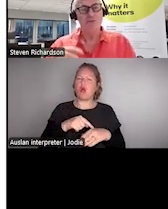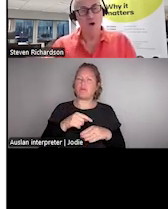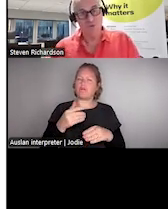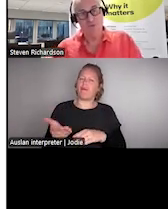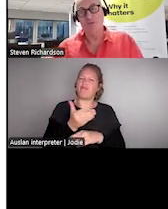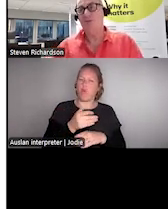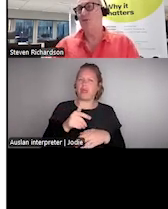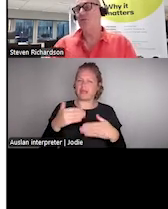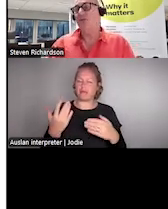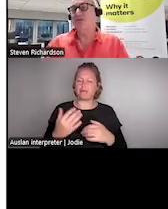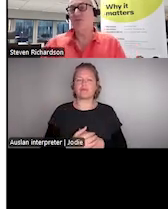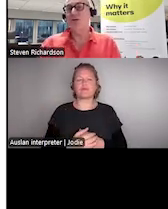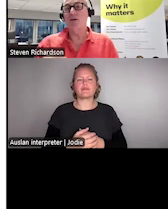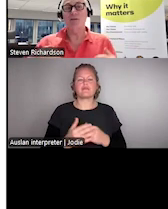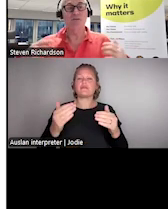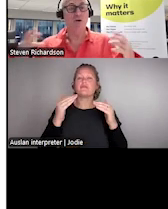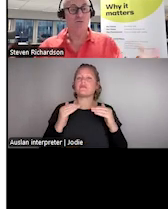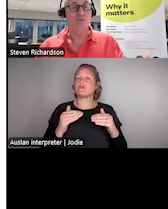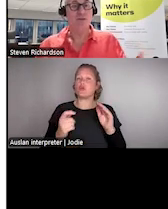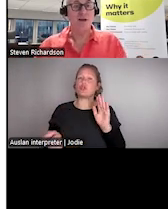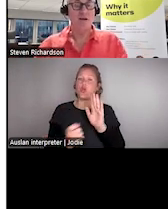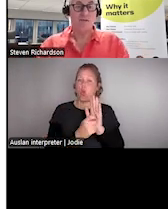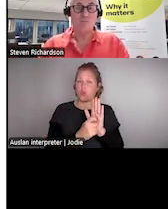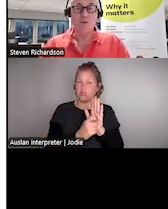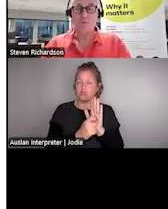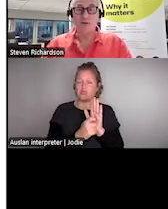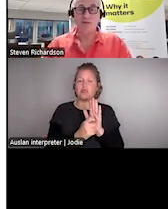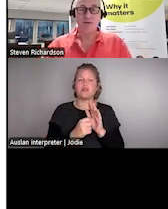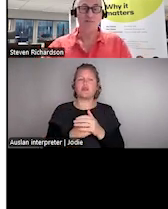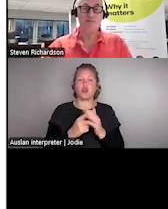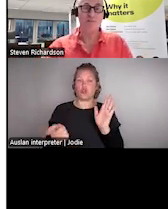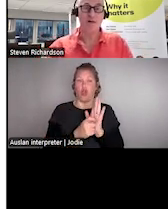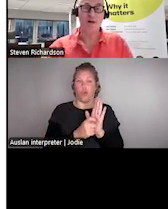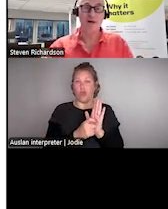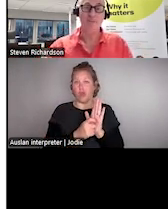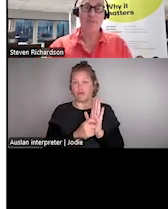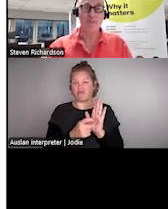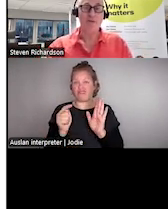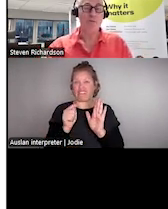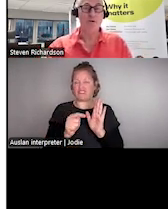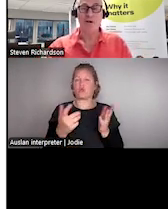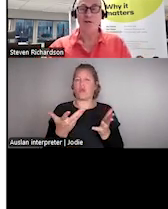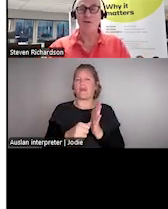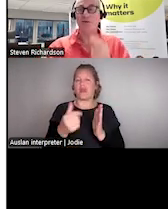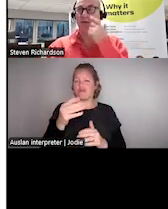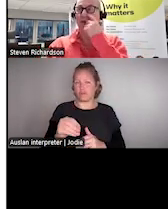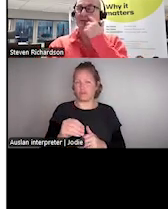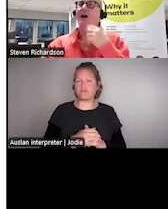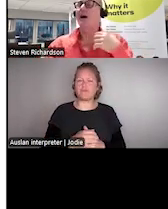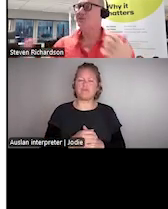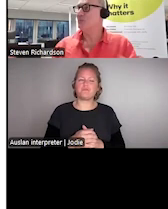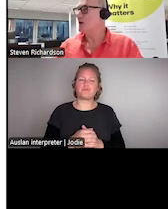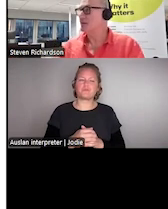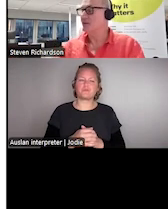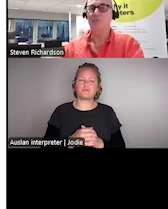Donors. Generally, donors is when the money will come from. . Unsurprisingly,